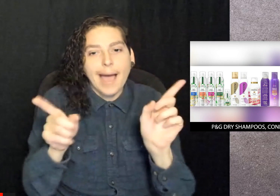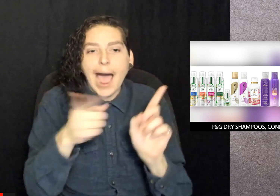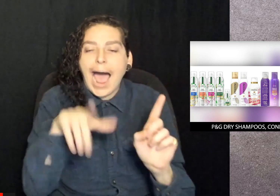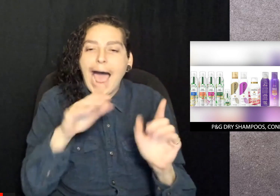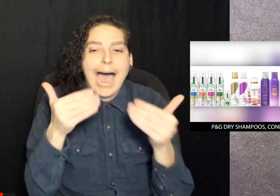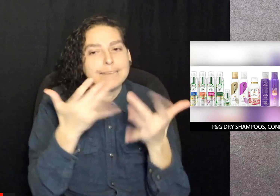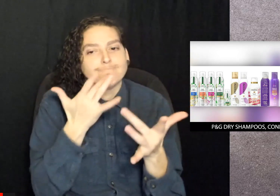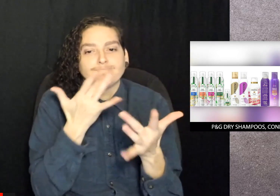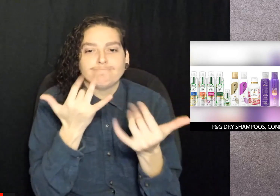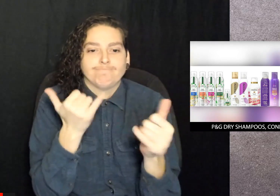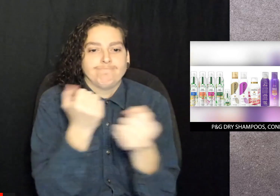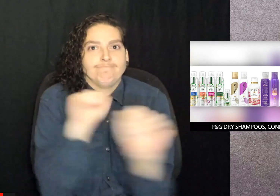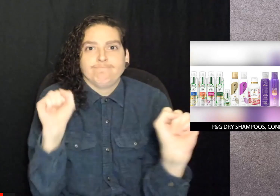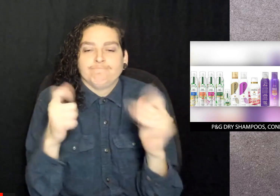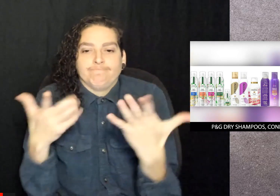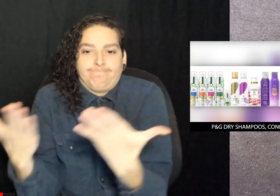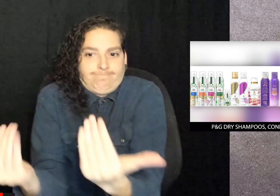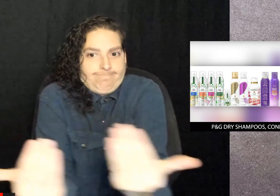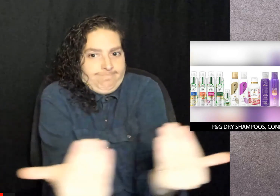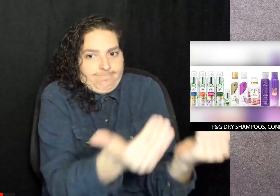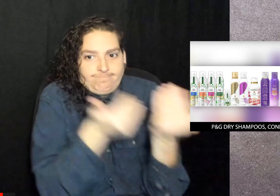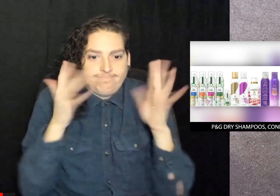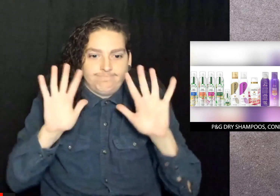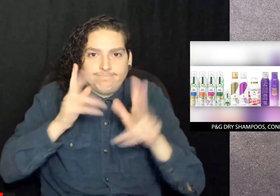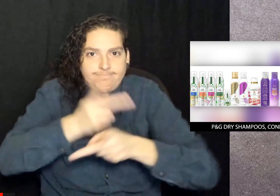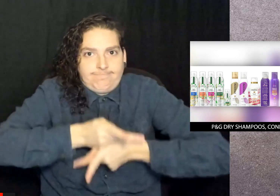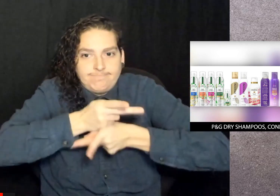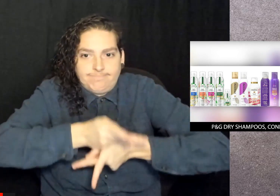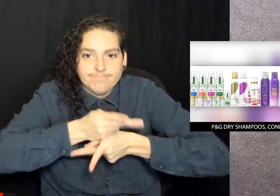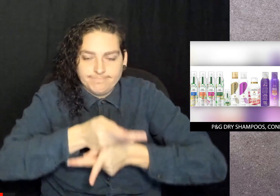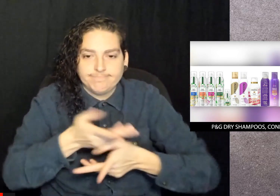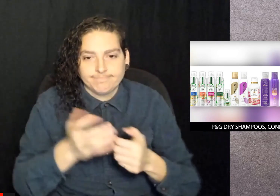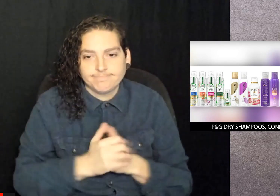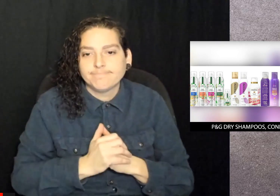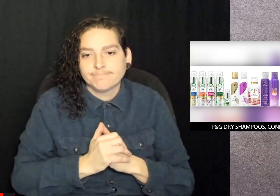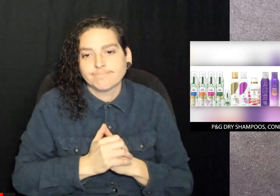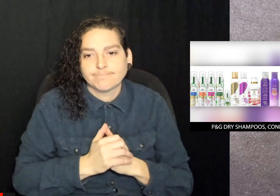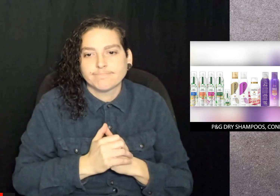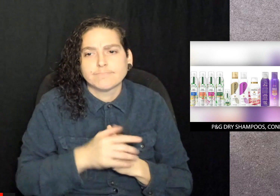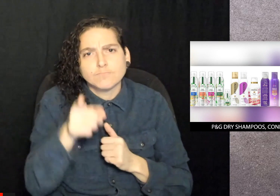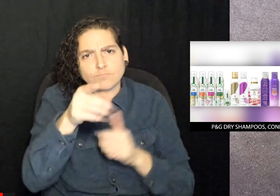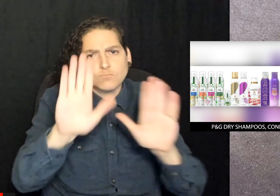related to the recall but they are pulling the products out of an abundance of caution